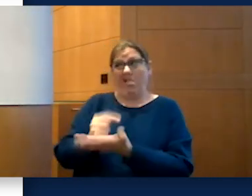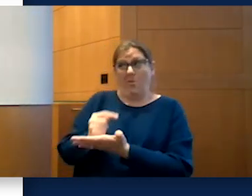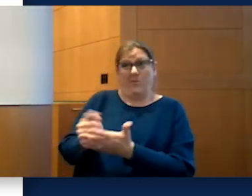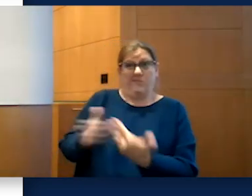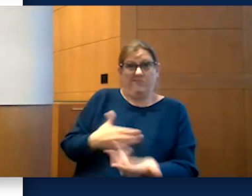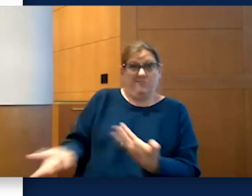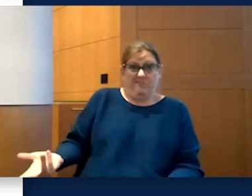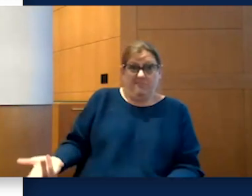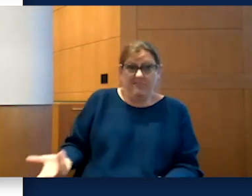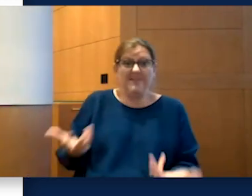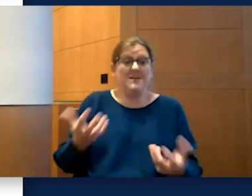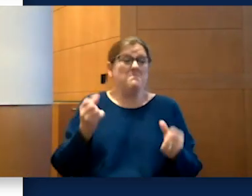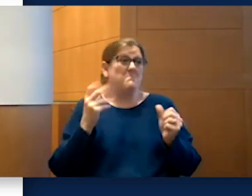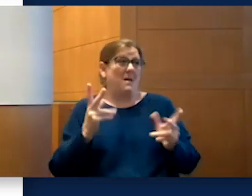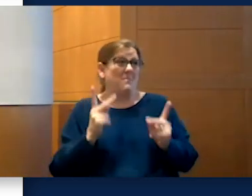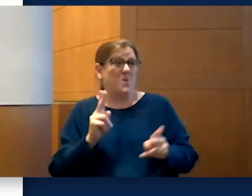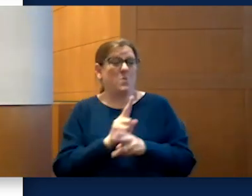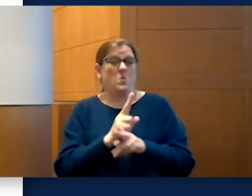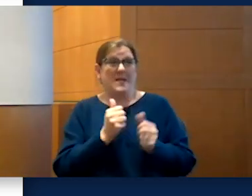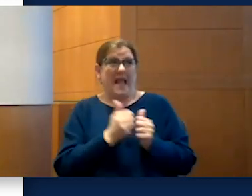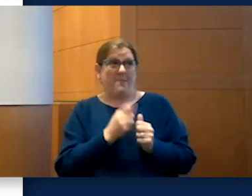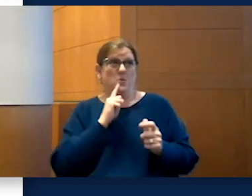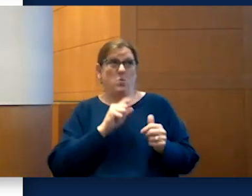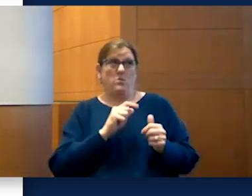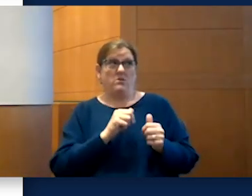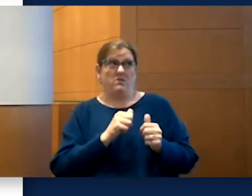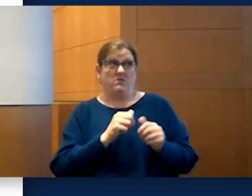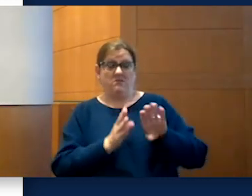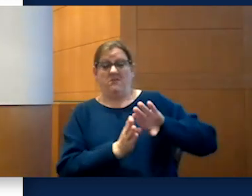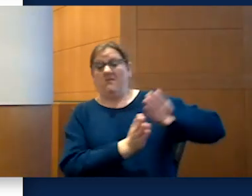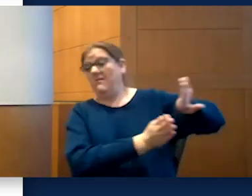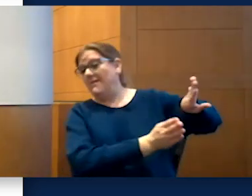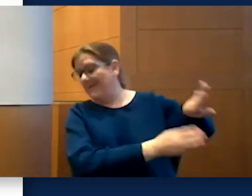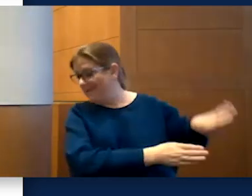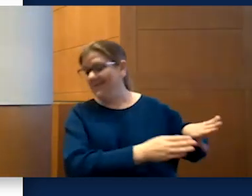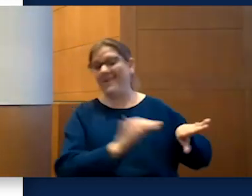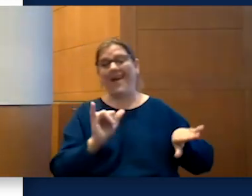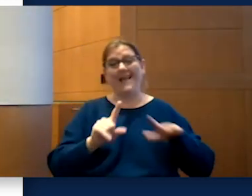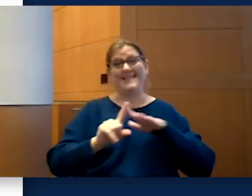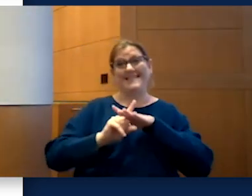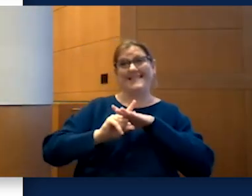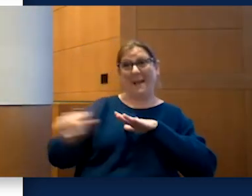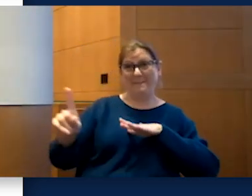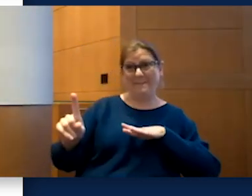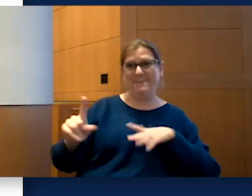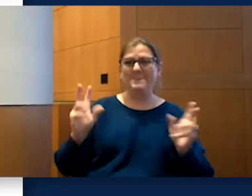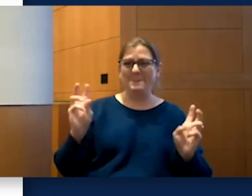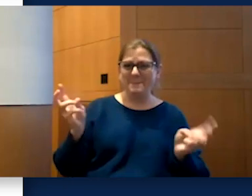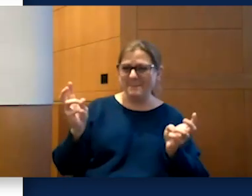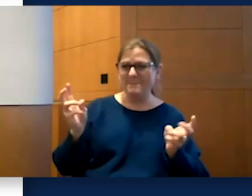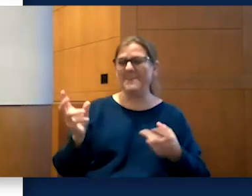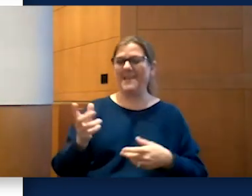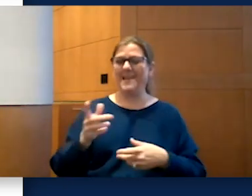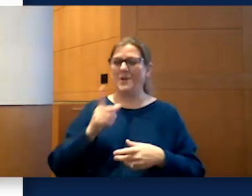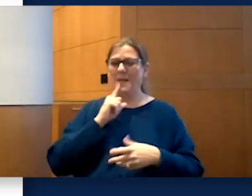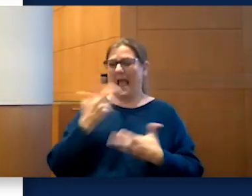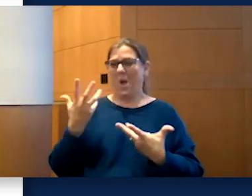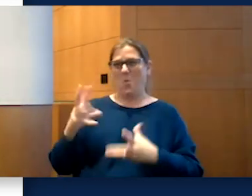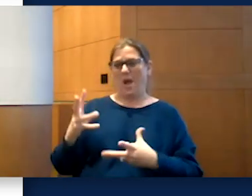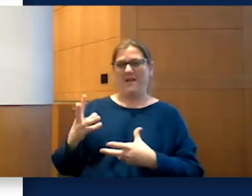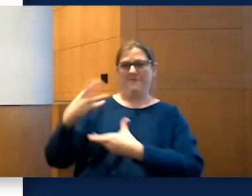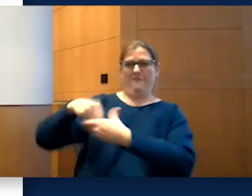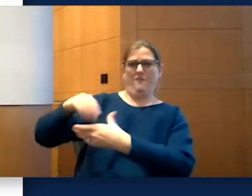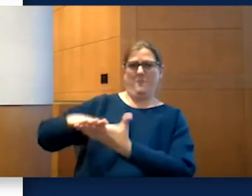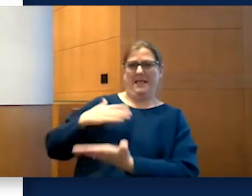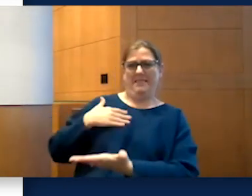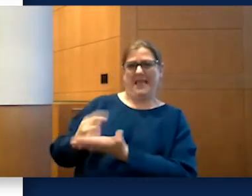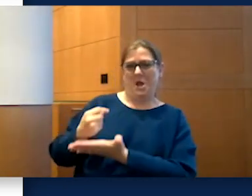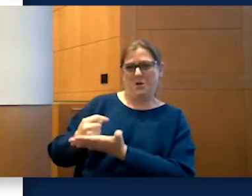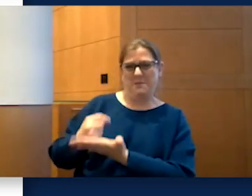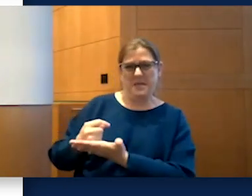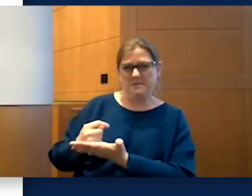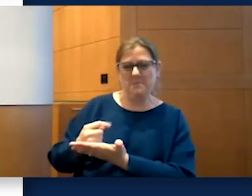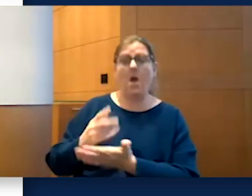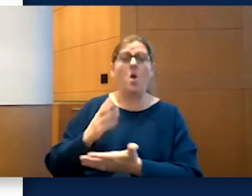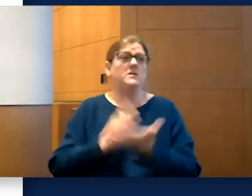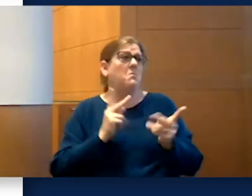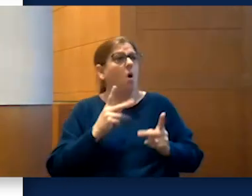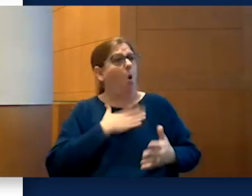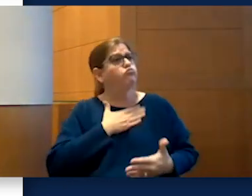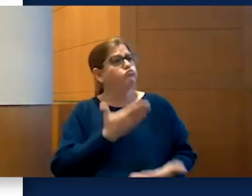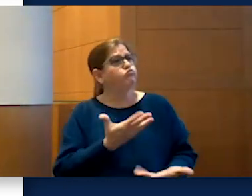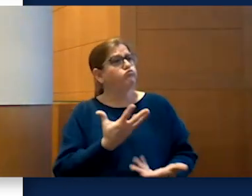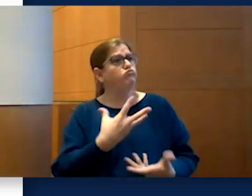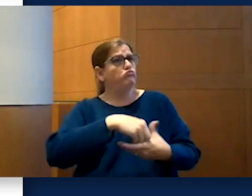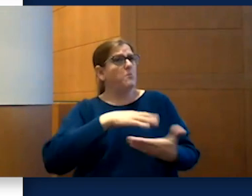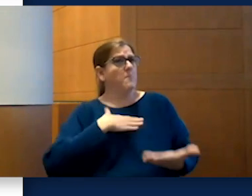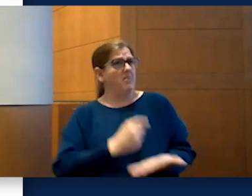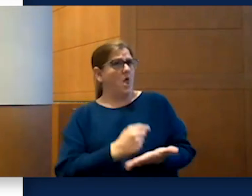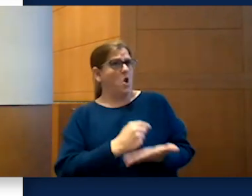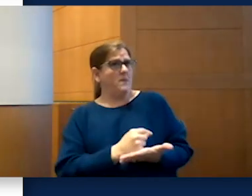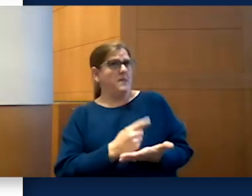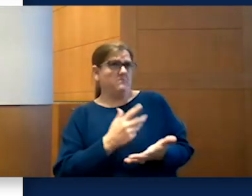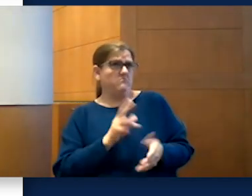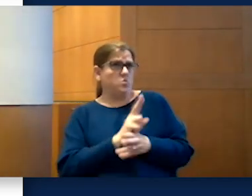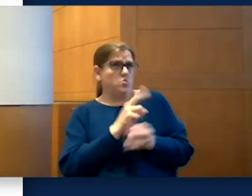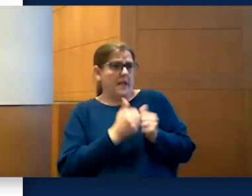Other people might want to get that therapeutic aspect where they might want to strengthen muscles that are weaker, or they might want to work on range of motion.